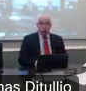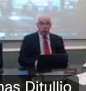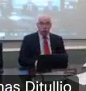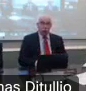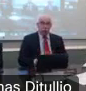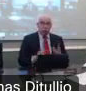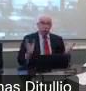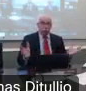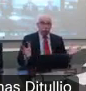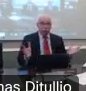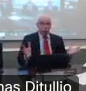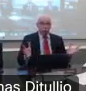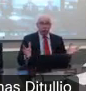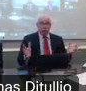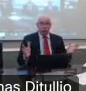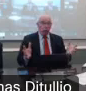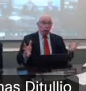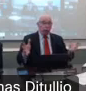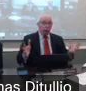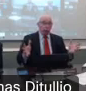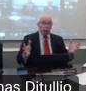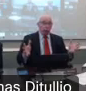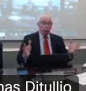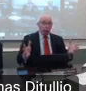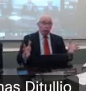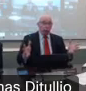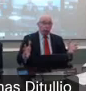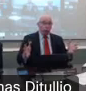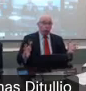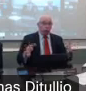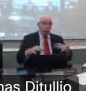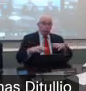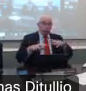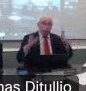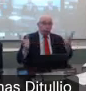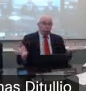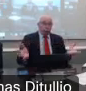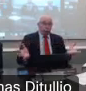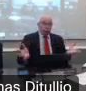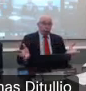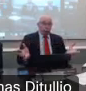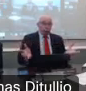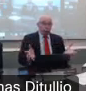Quoting the explanation. Probably installed rough in inspections.